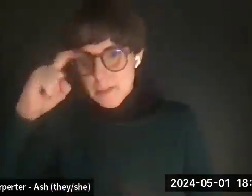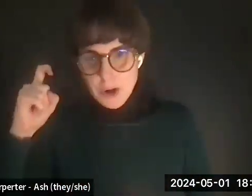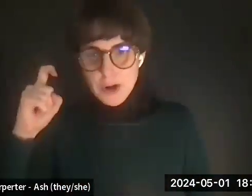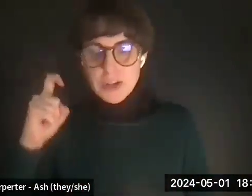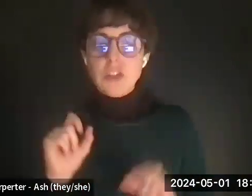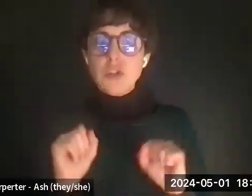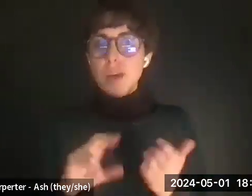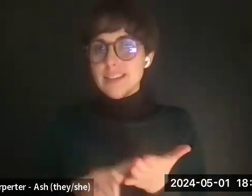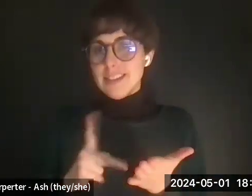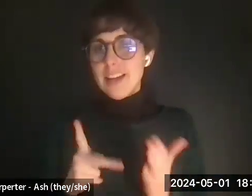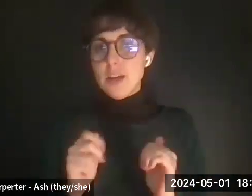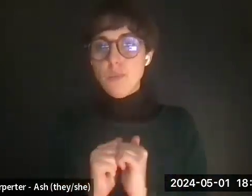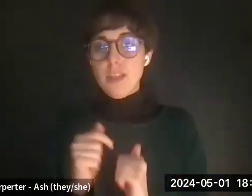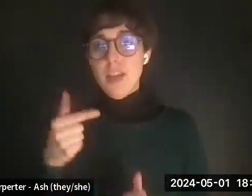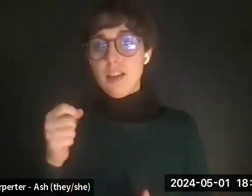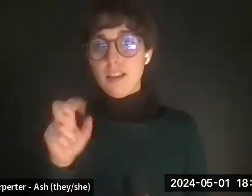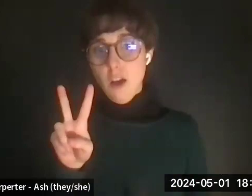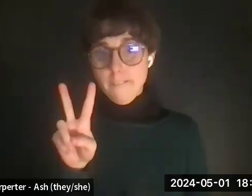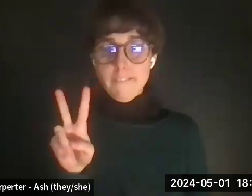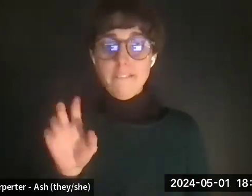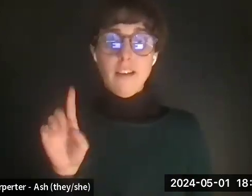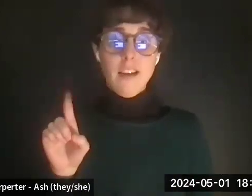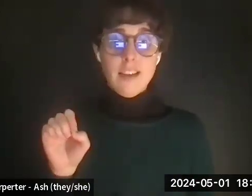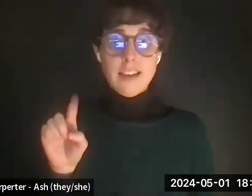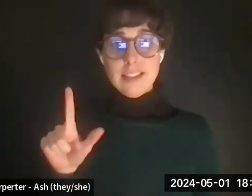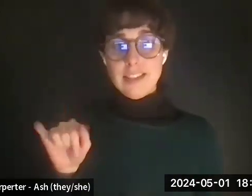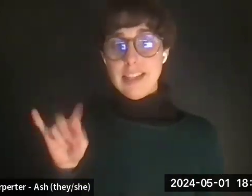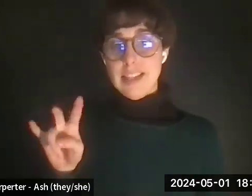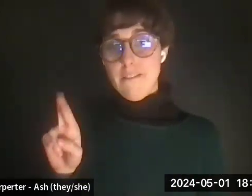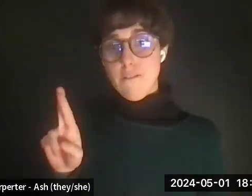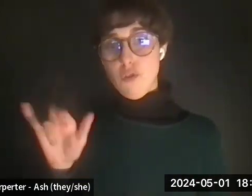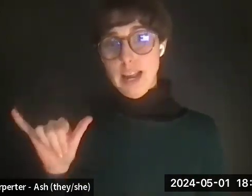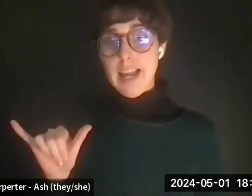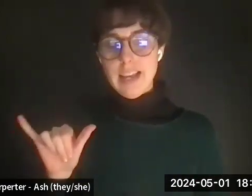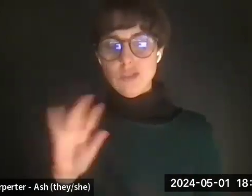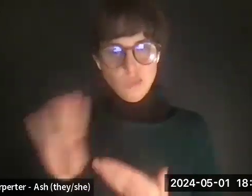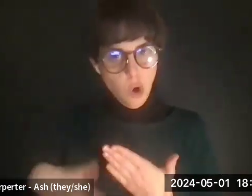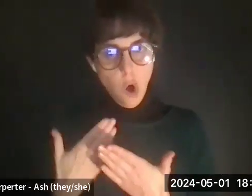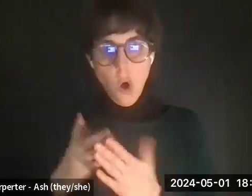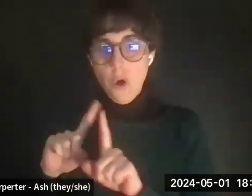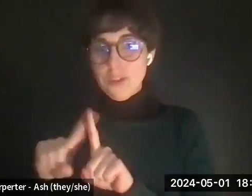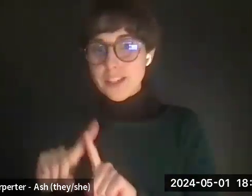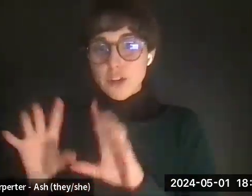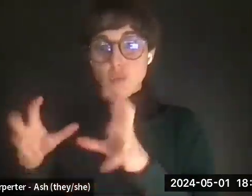for social work related gov delivery, all tears. We will be talking specifically